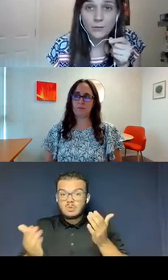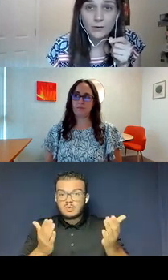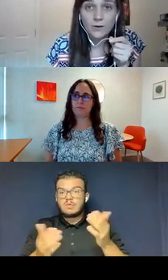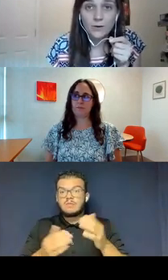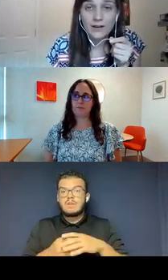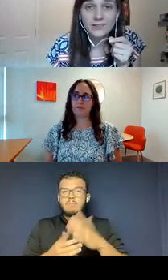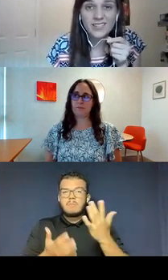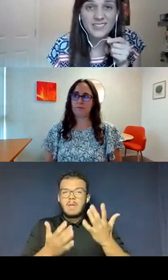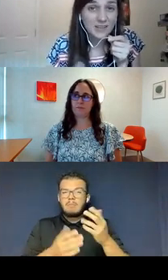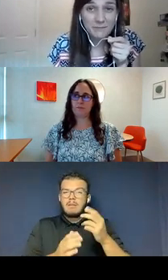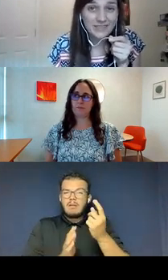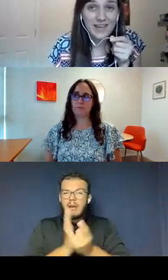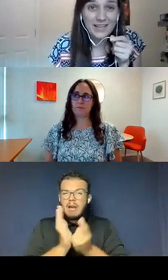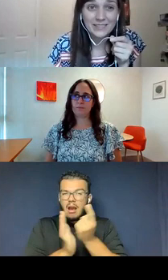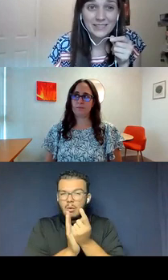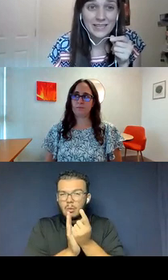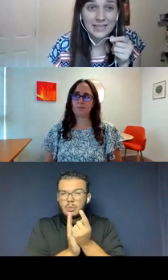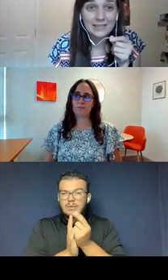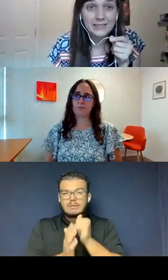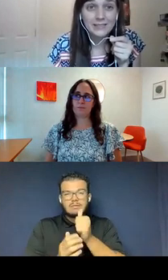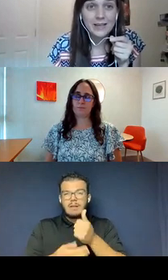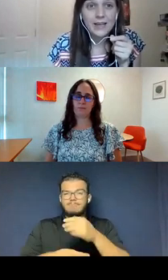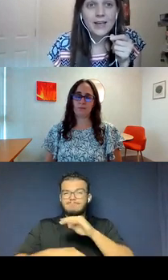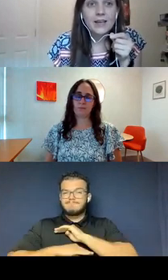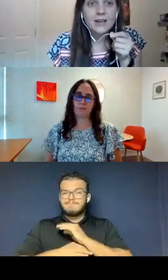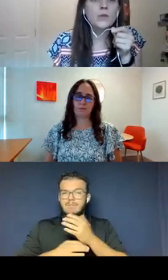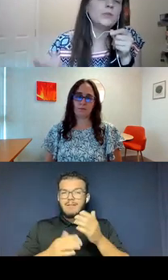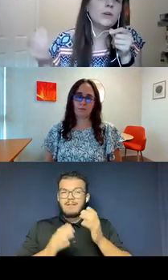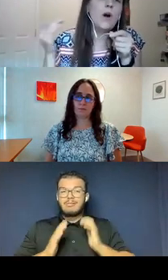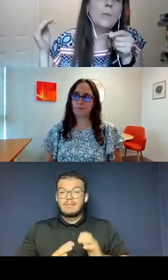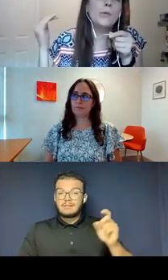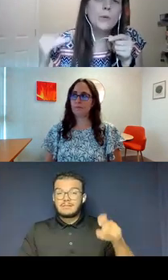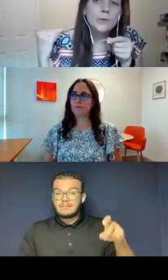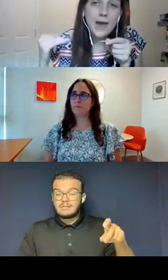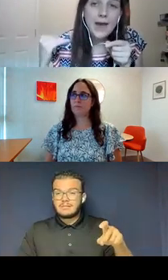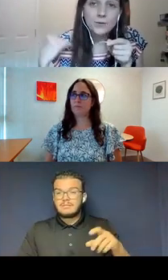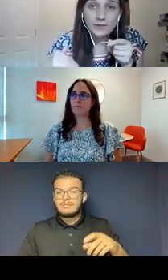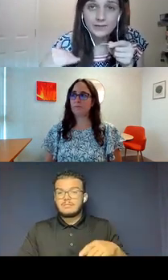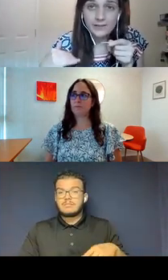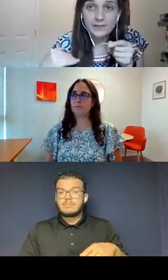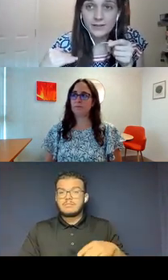for your agency didn't meet the client's needs, those are all programmatic reasons